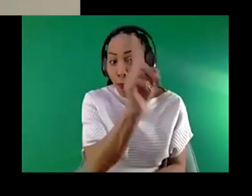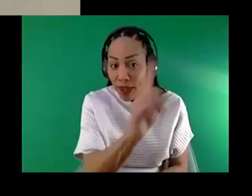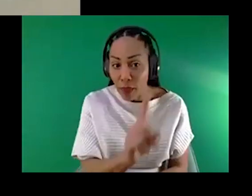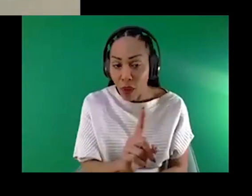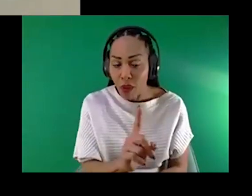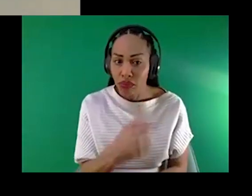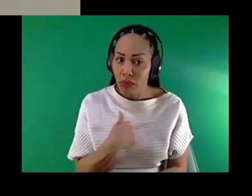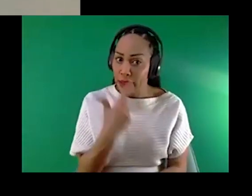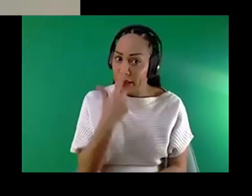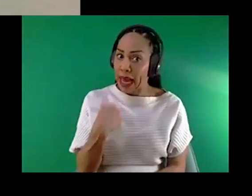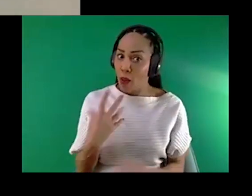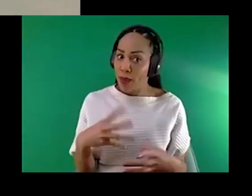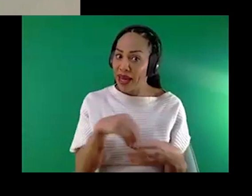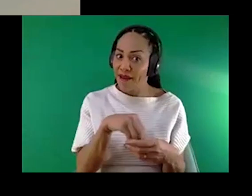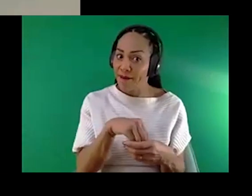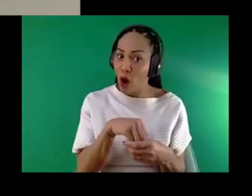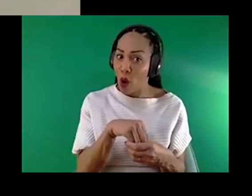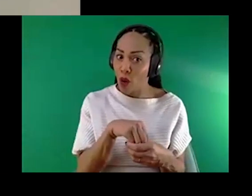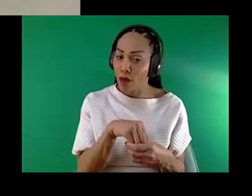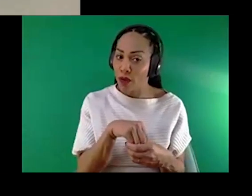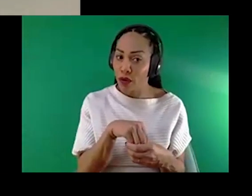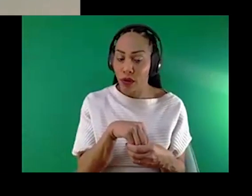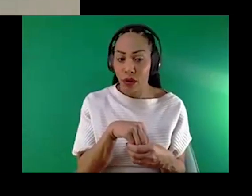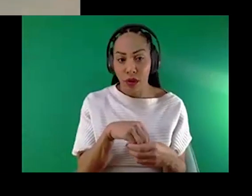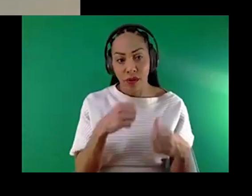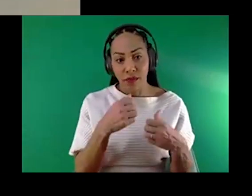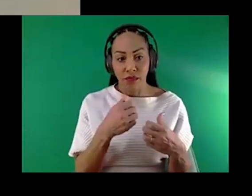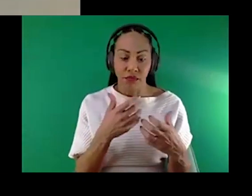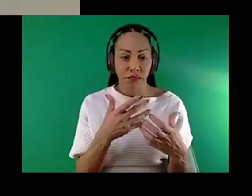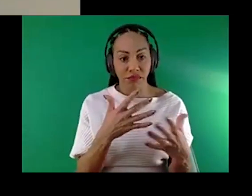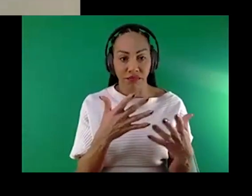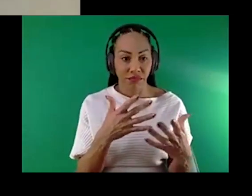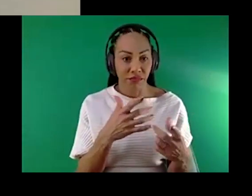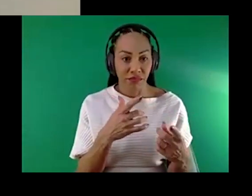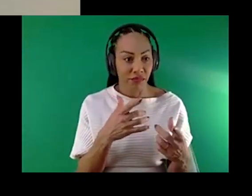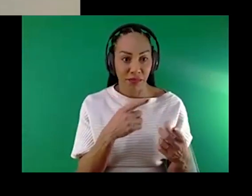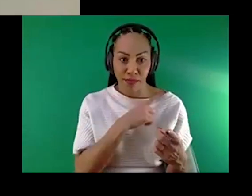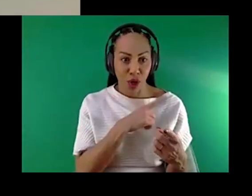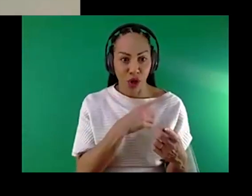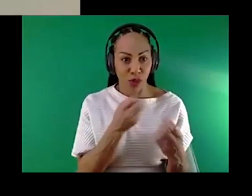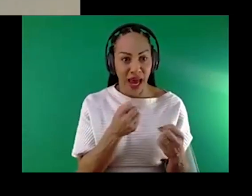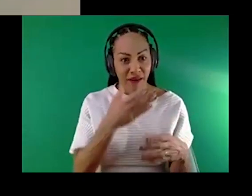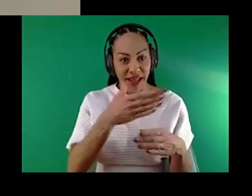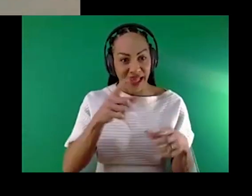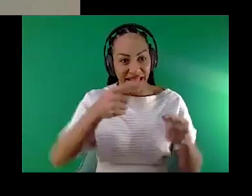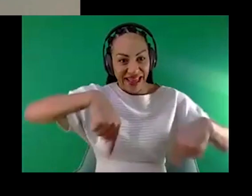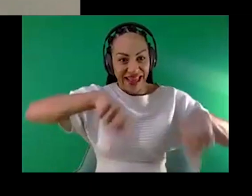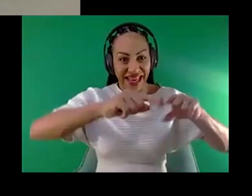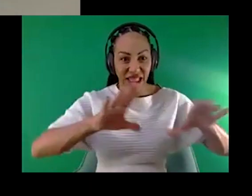working uh with them within our group um I would just say that the as I as I mentioned